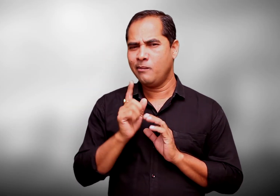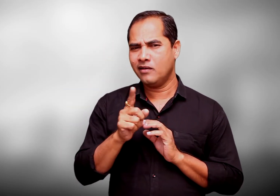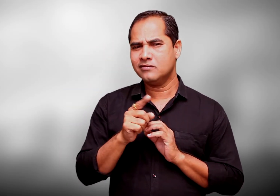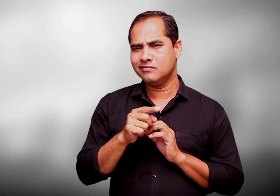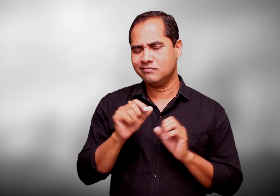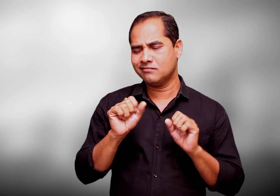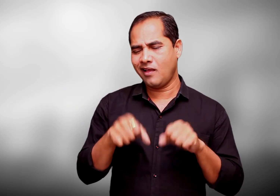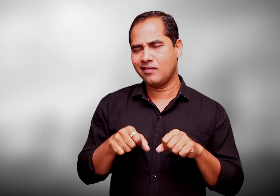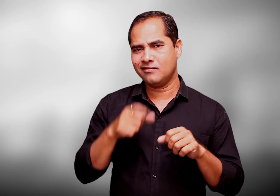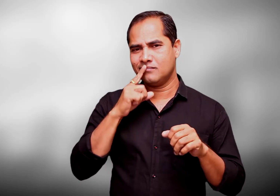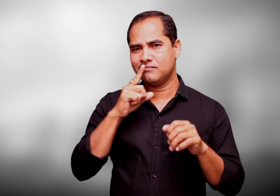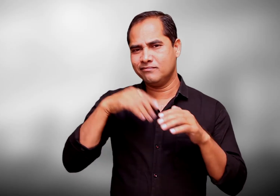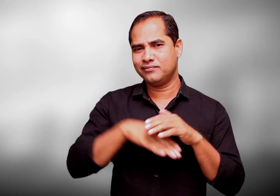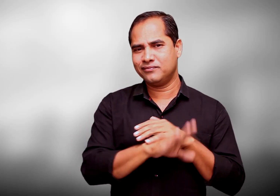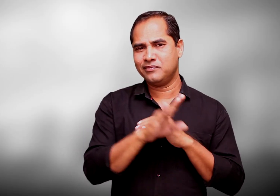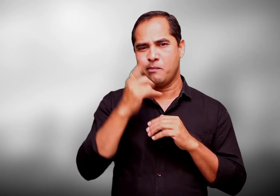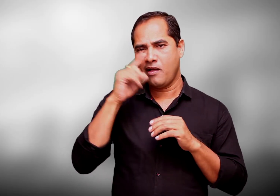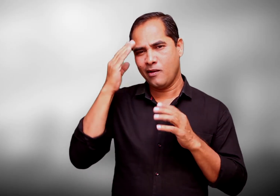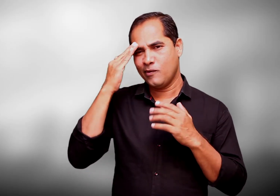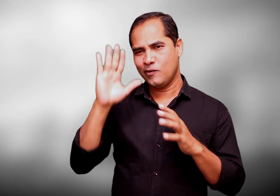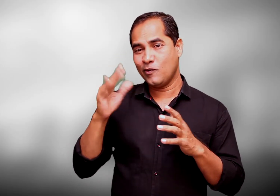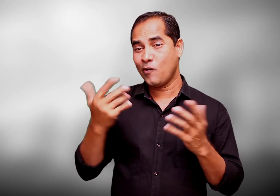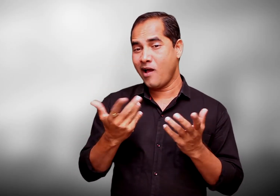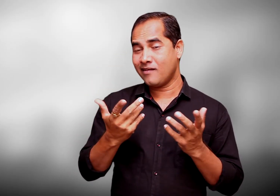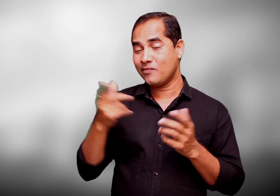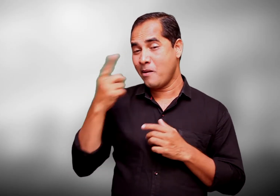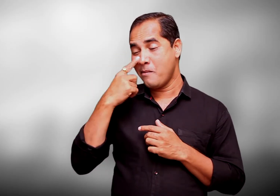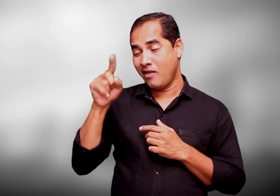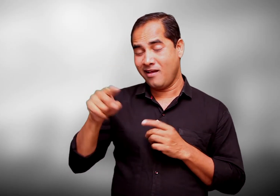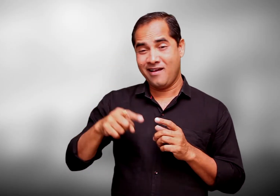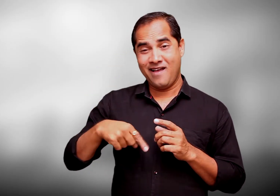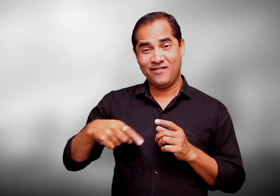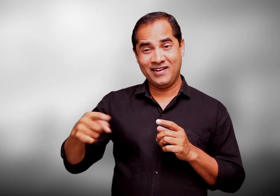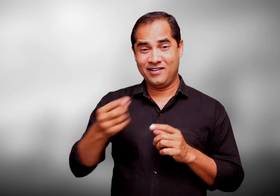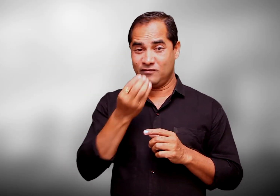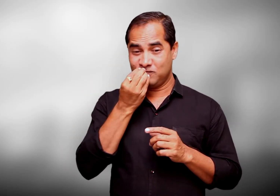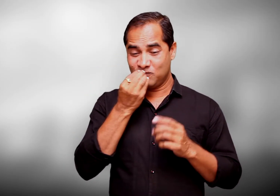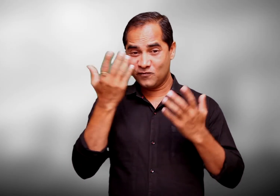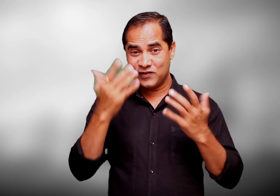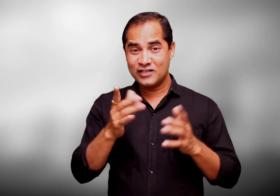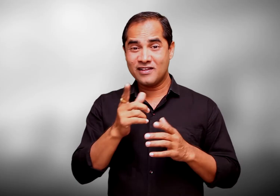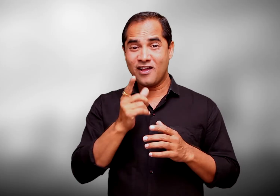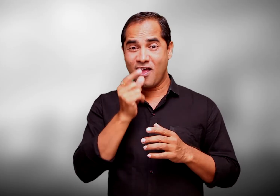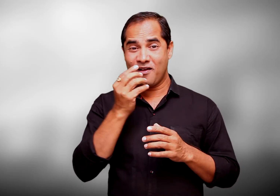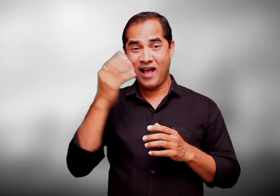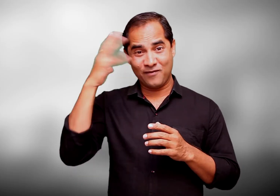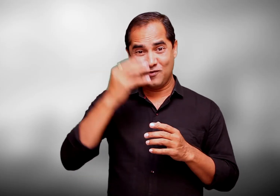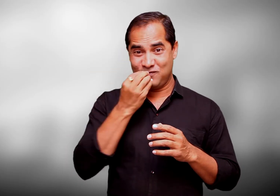But she managed this without much difficulty. Every day after lunch, her